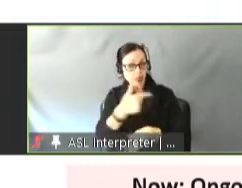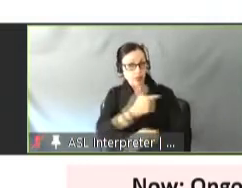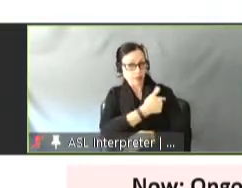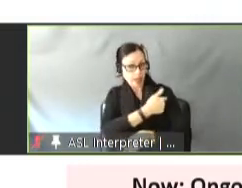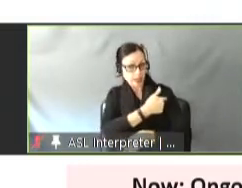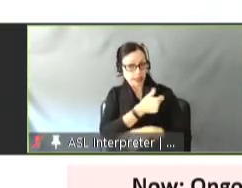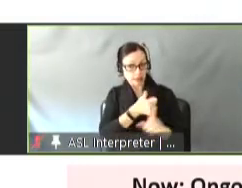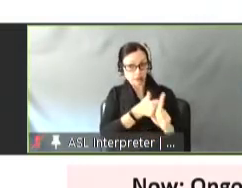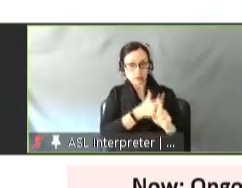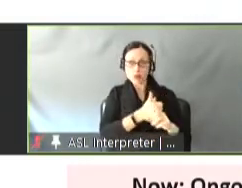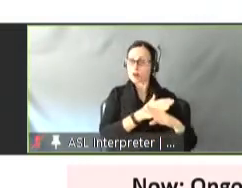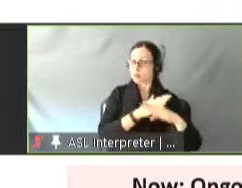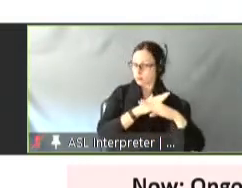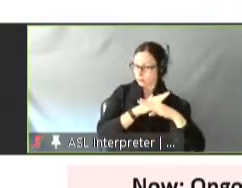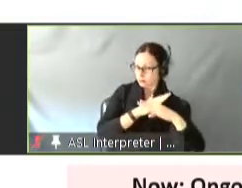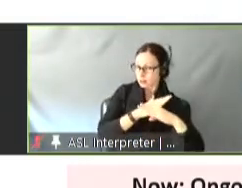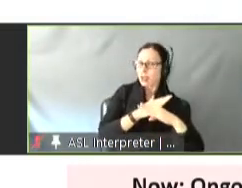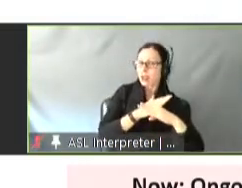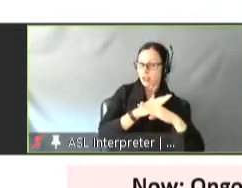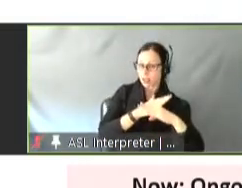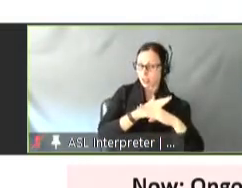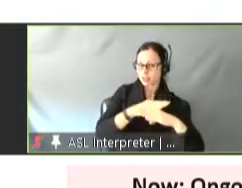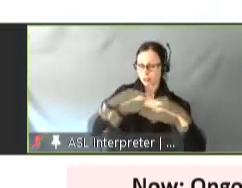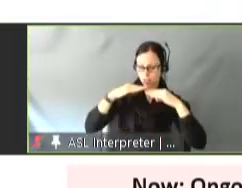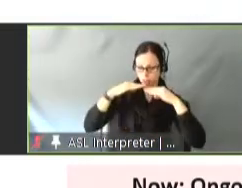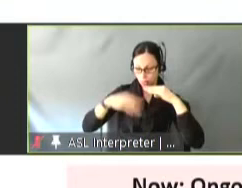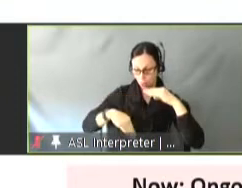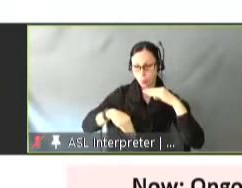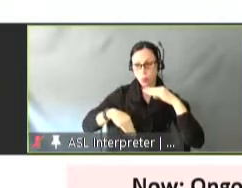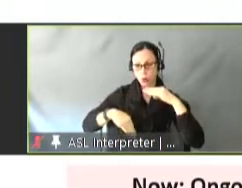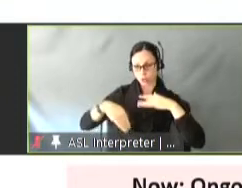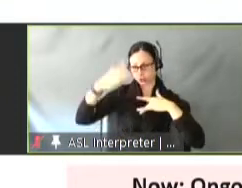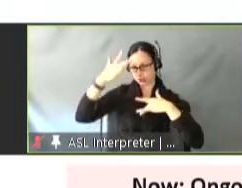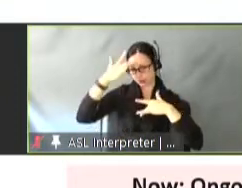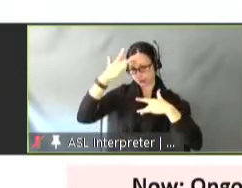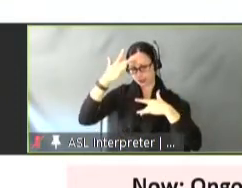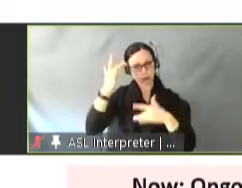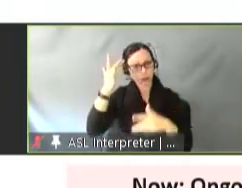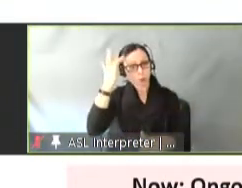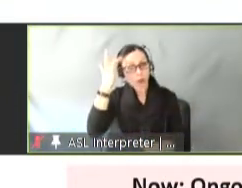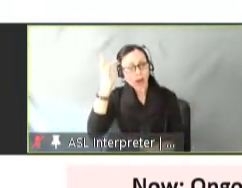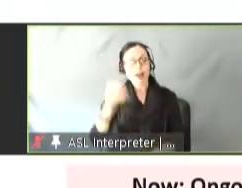protective against severe lower airway disease and that's probably because of this disparate